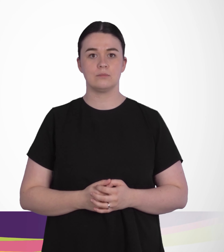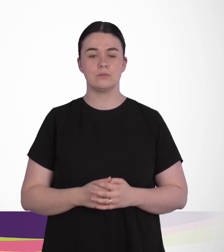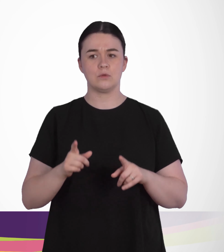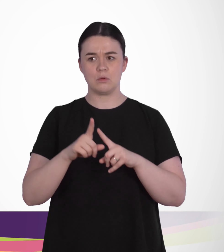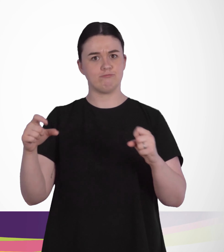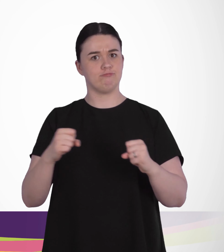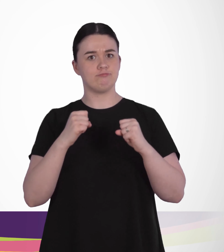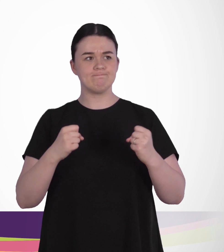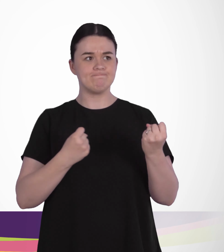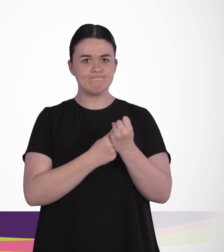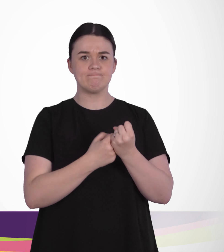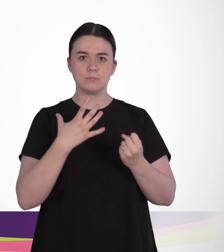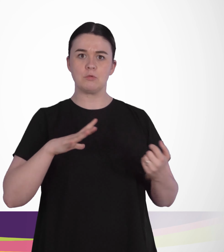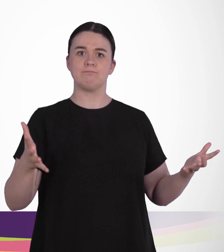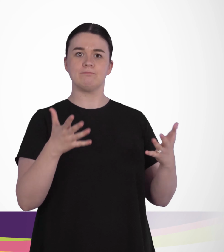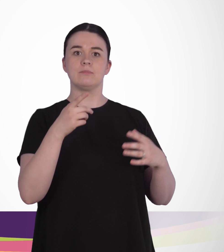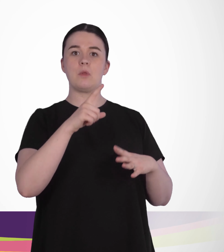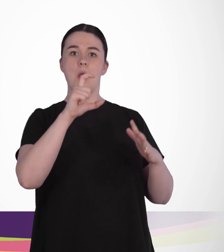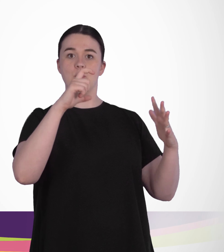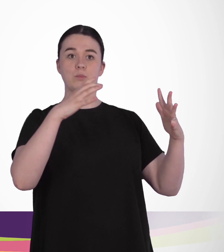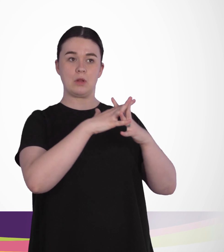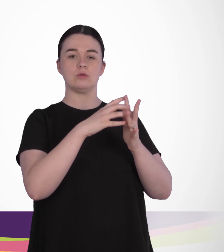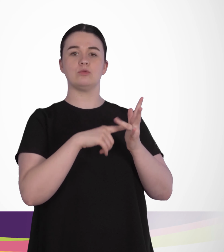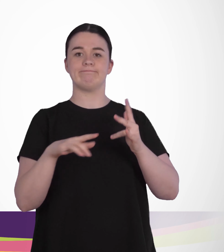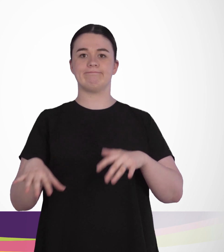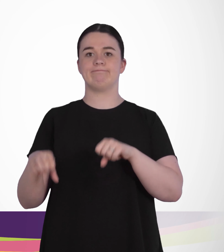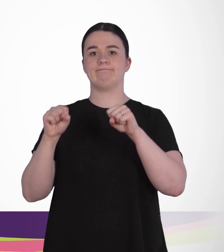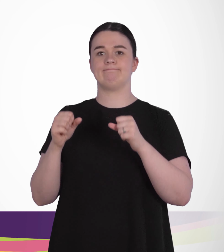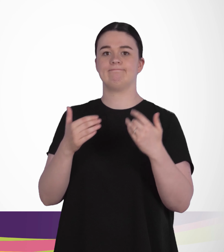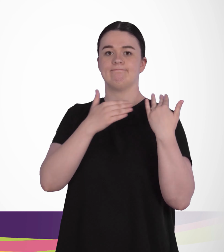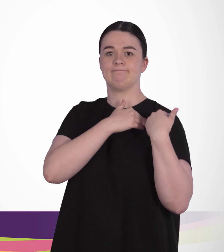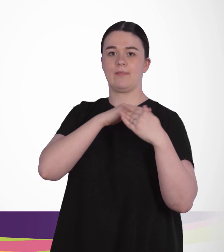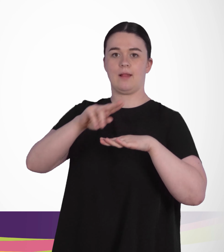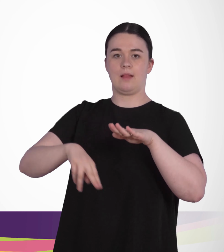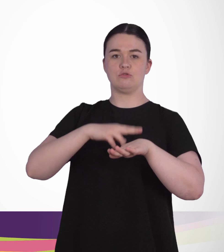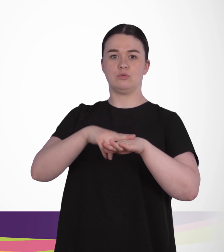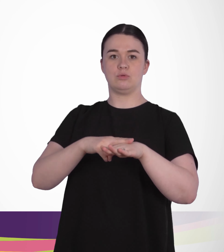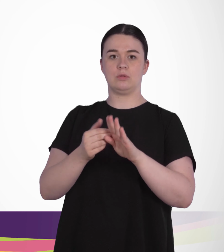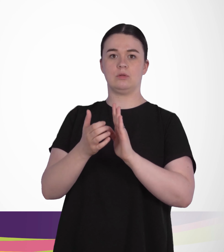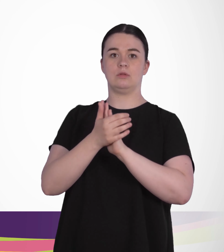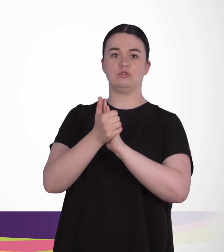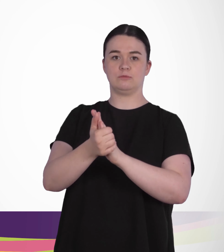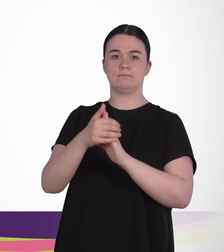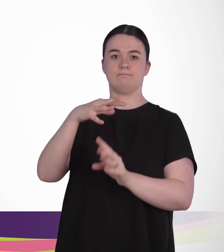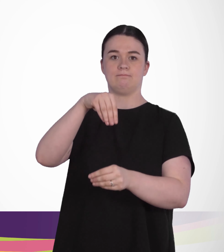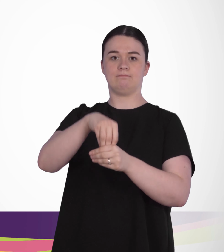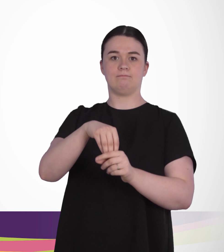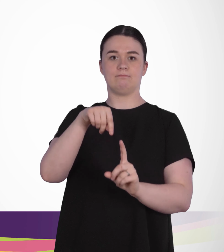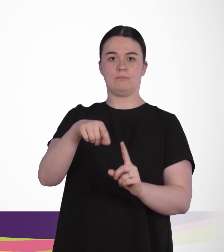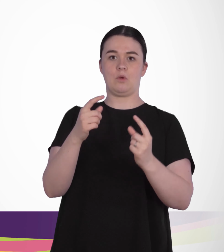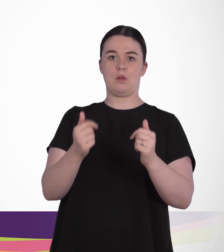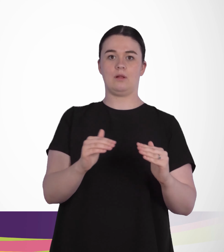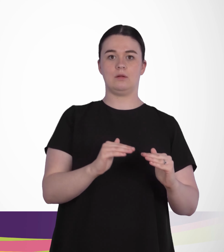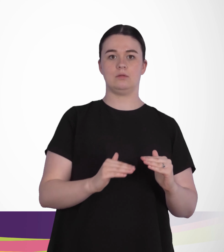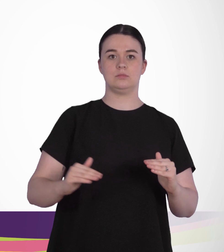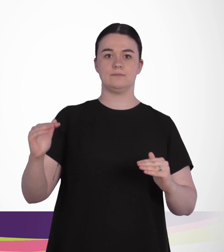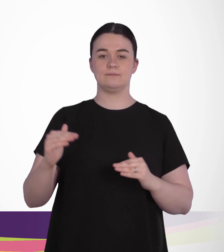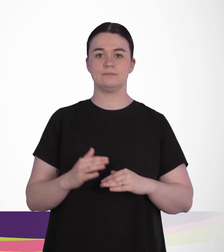• There was strong support for the Commonwealth taking a national leadership role in the early years,